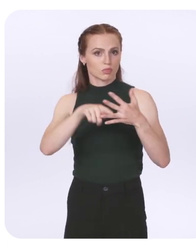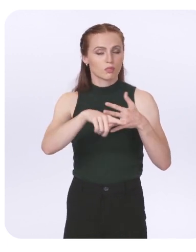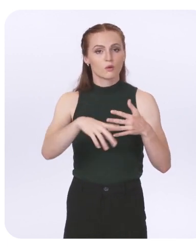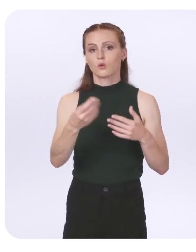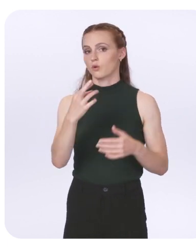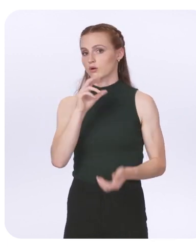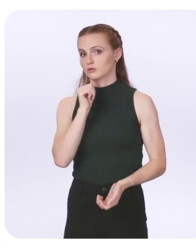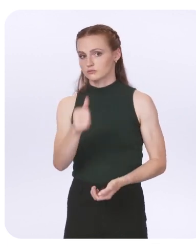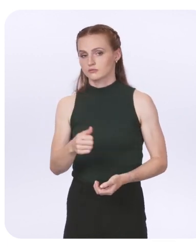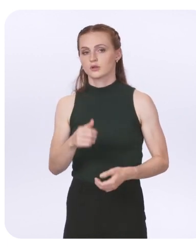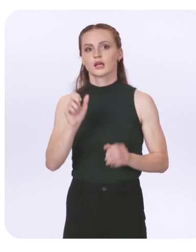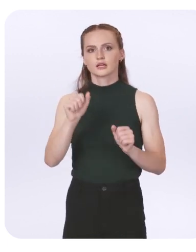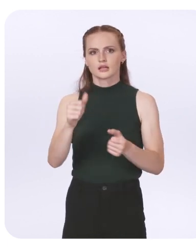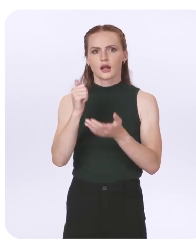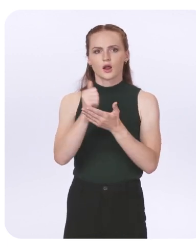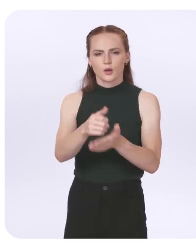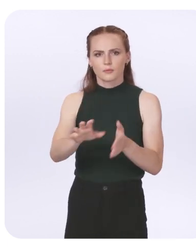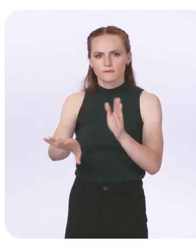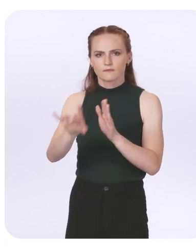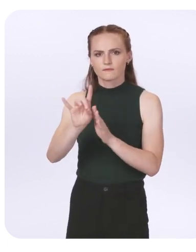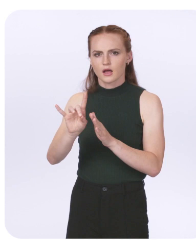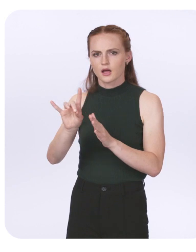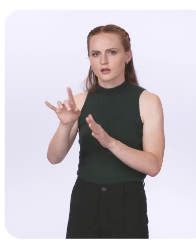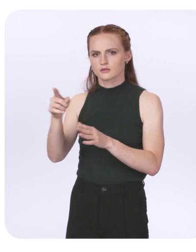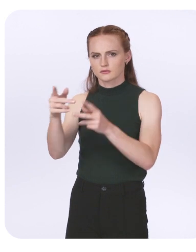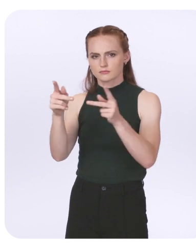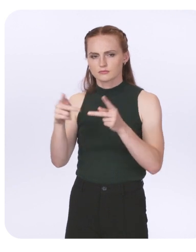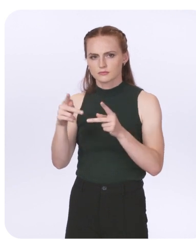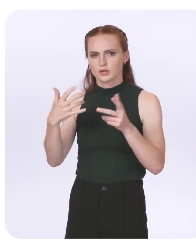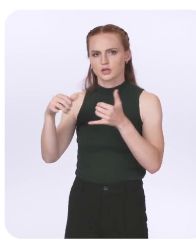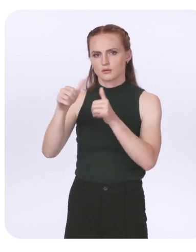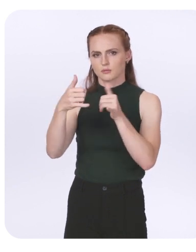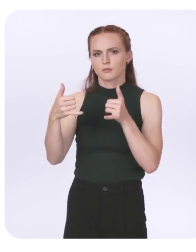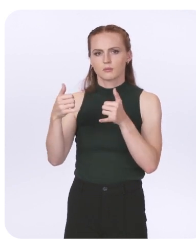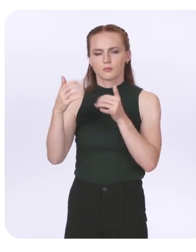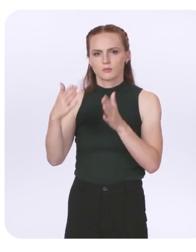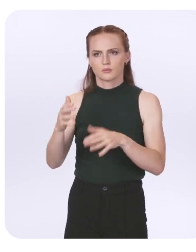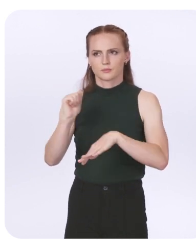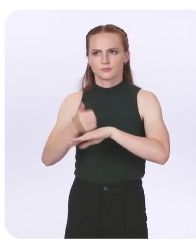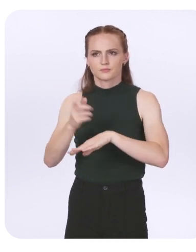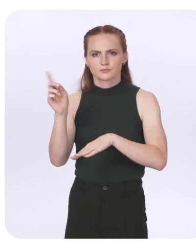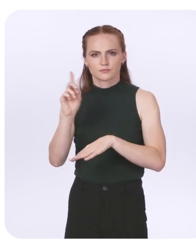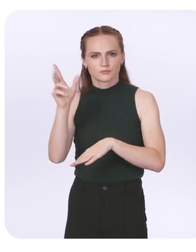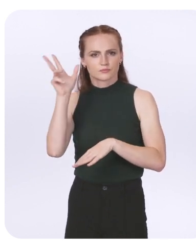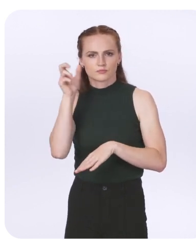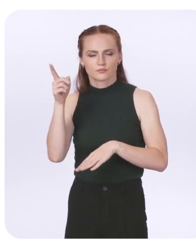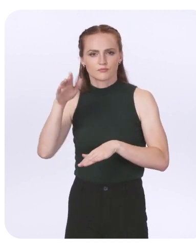based on where you hear their footsteps. Again, this required extra effort and care,